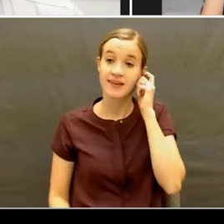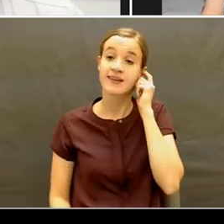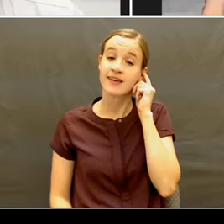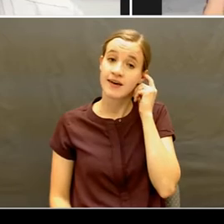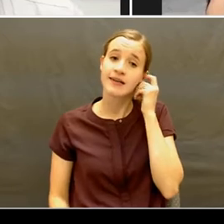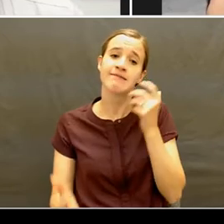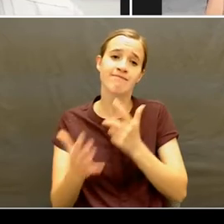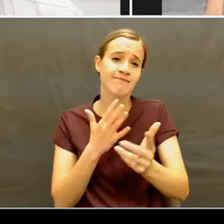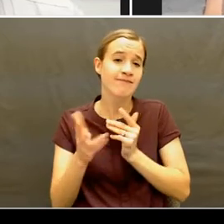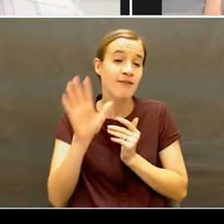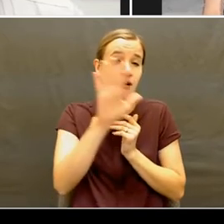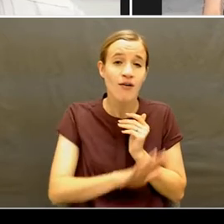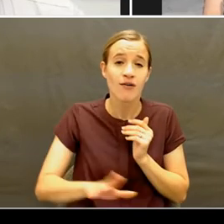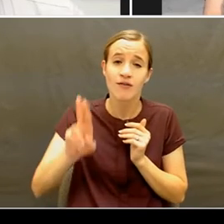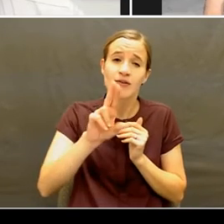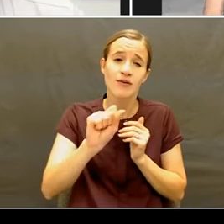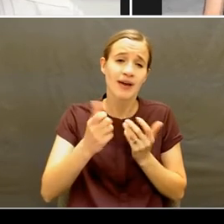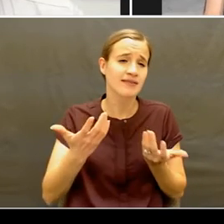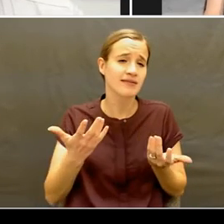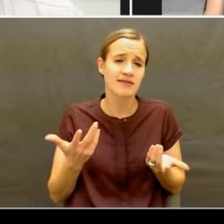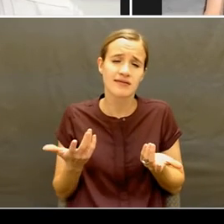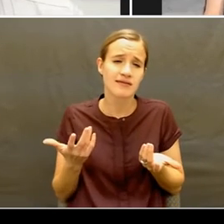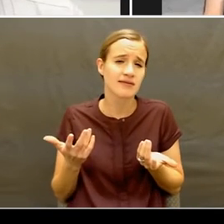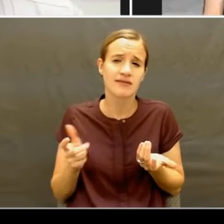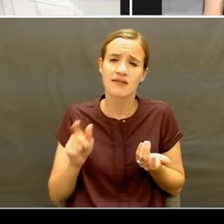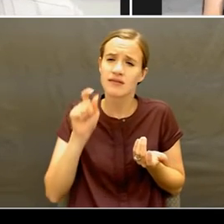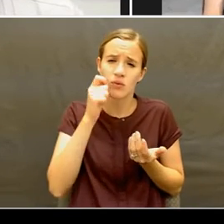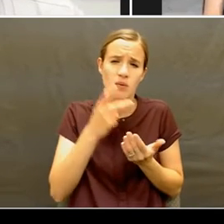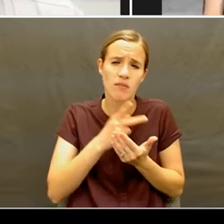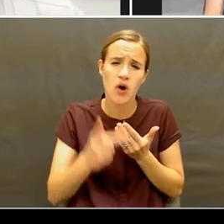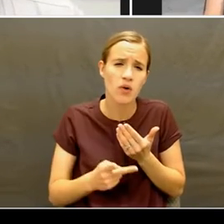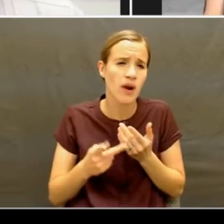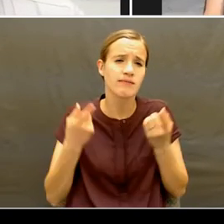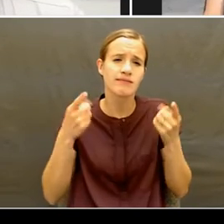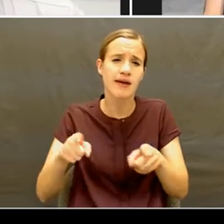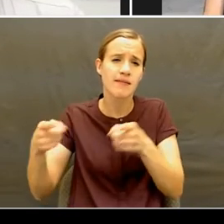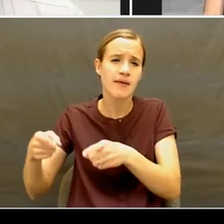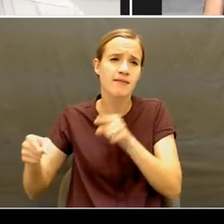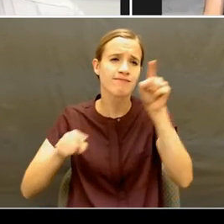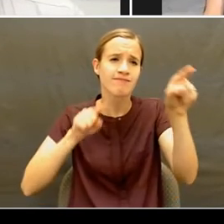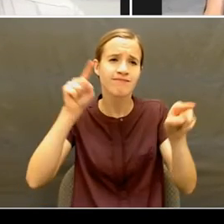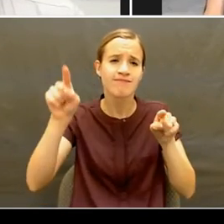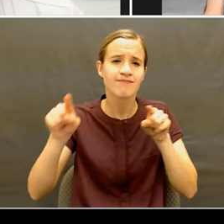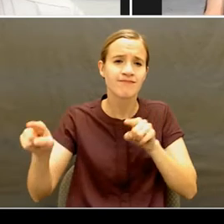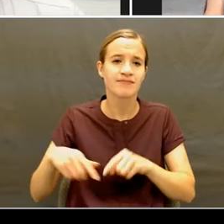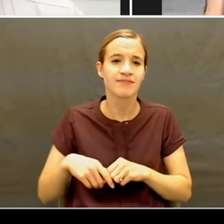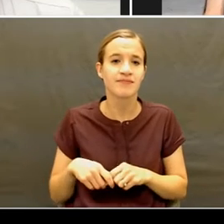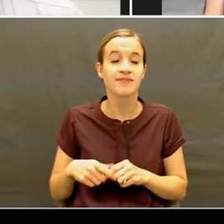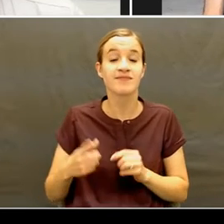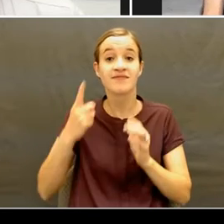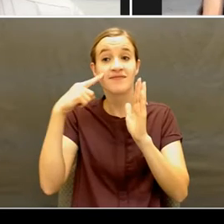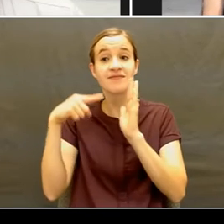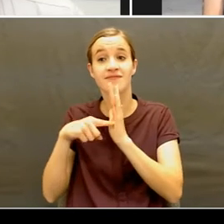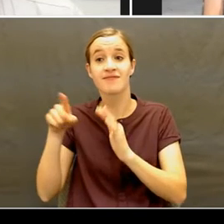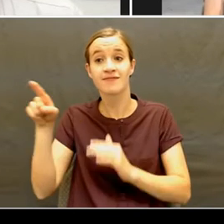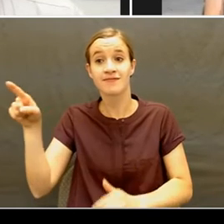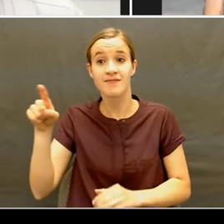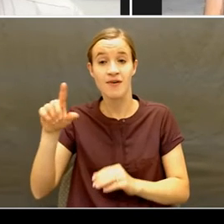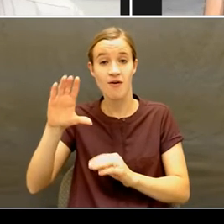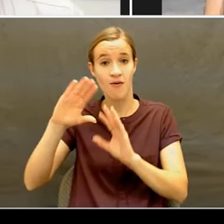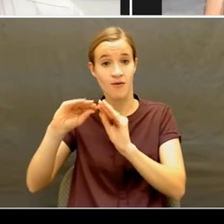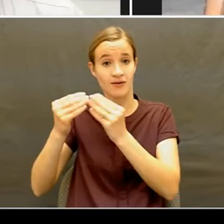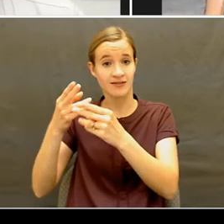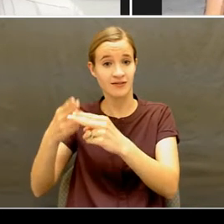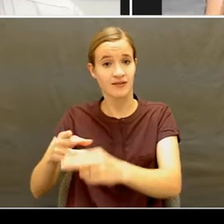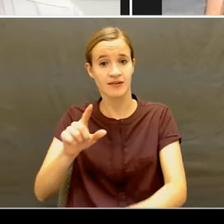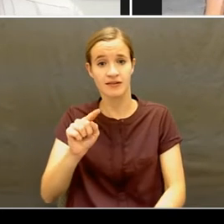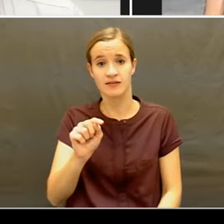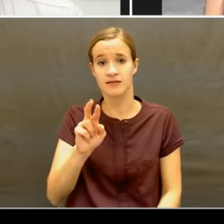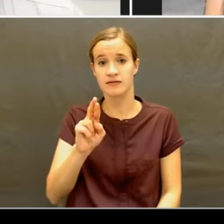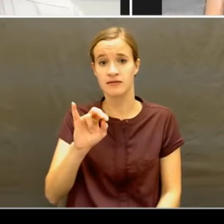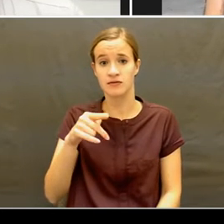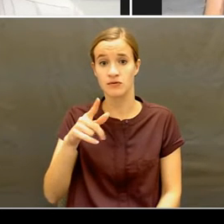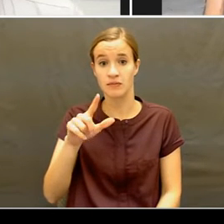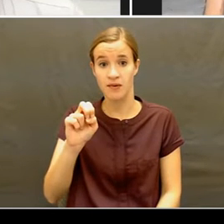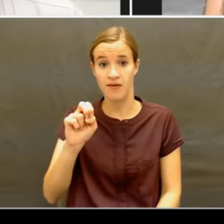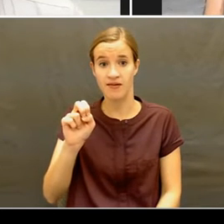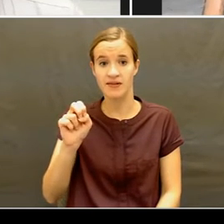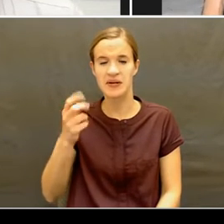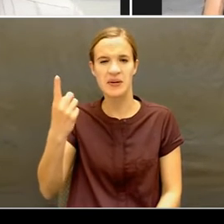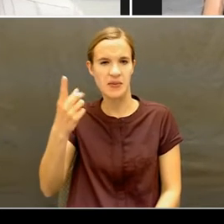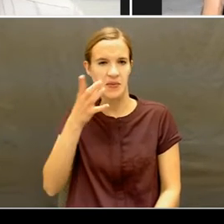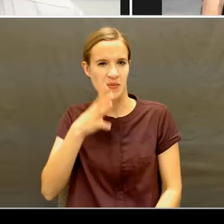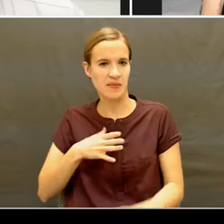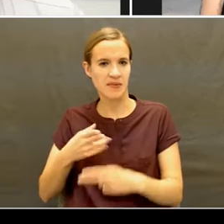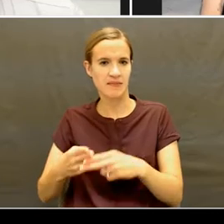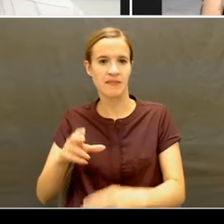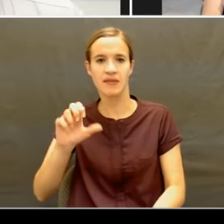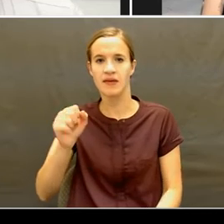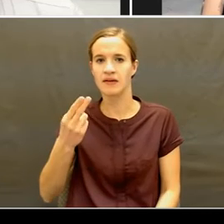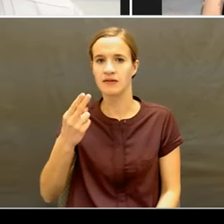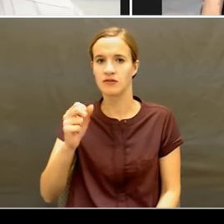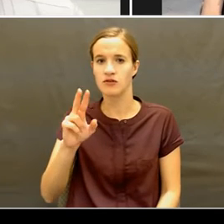know, there's, I love what Shauna out of Triple up in Pennsylvania. She's, she's working, you know,